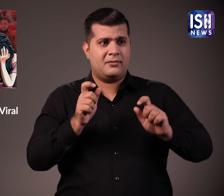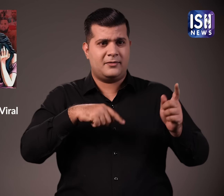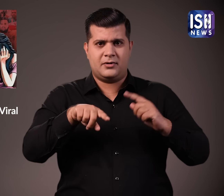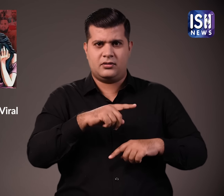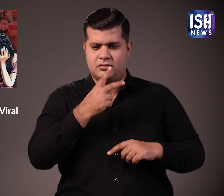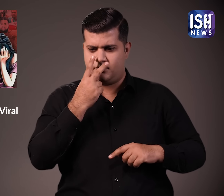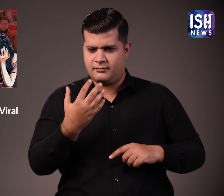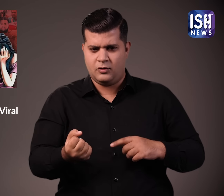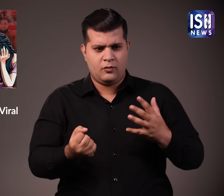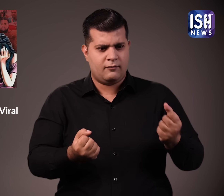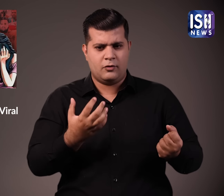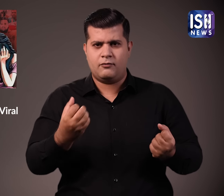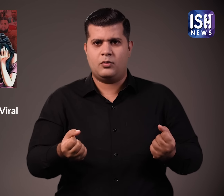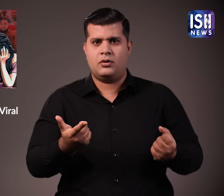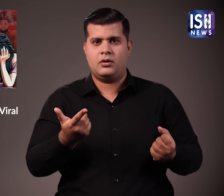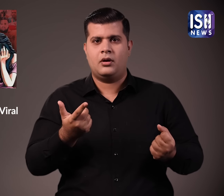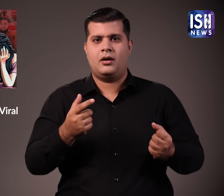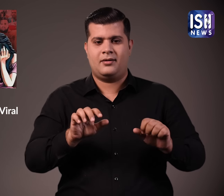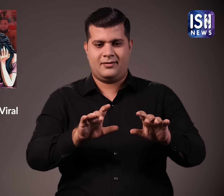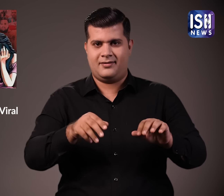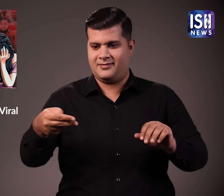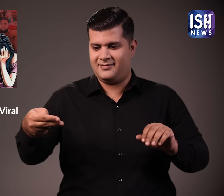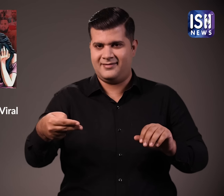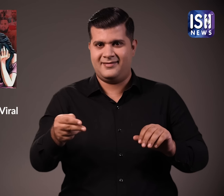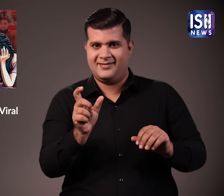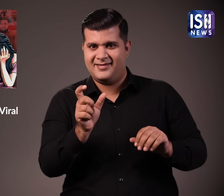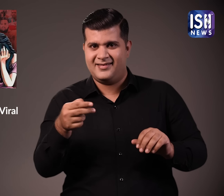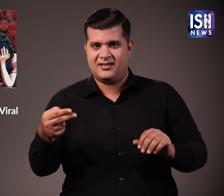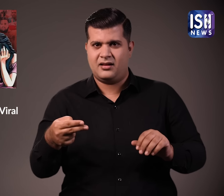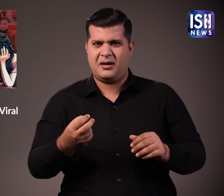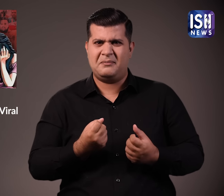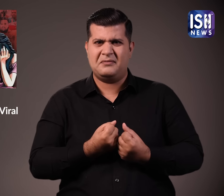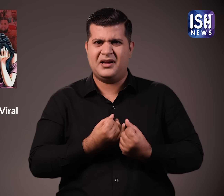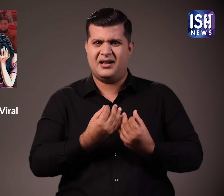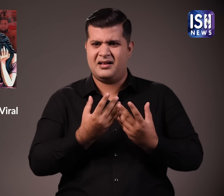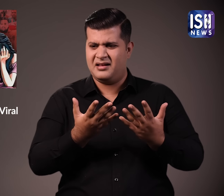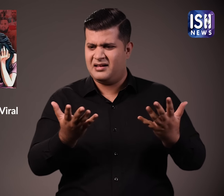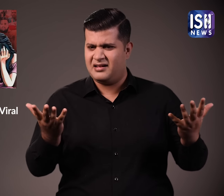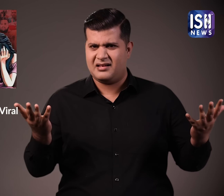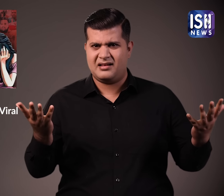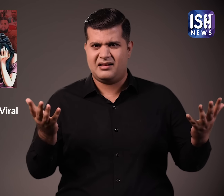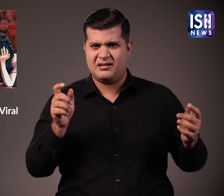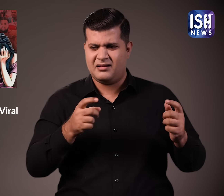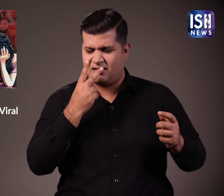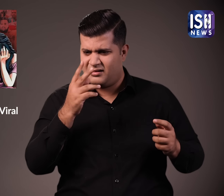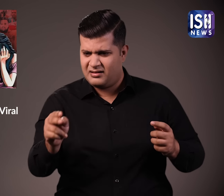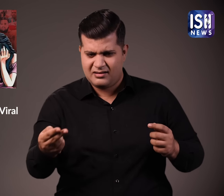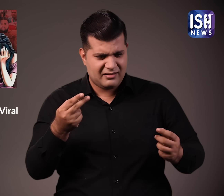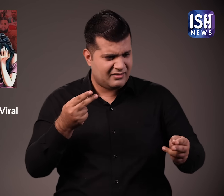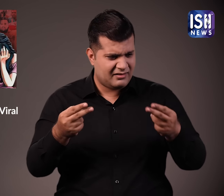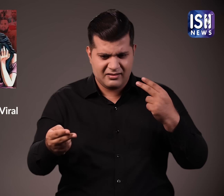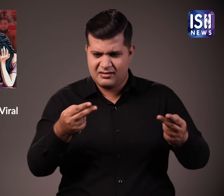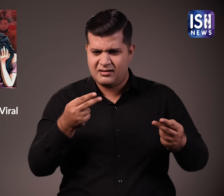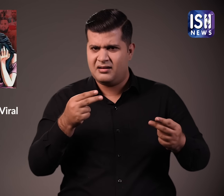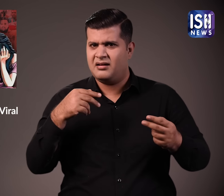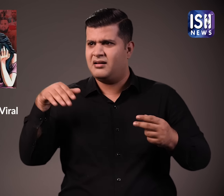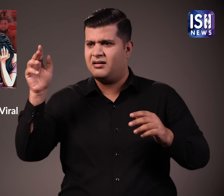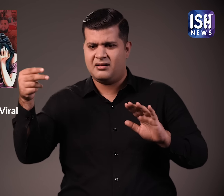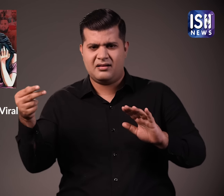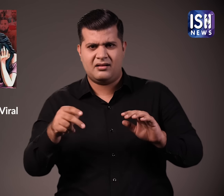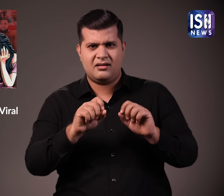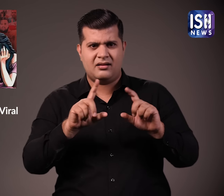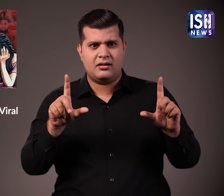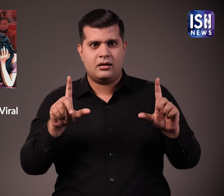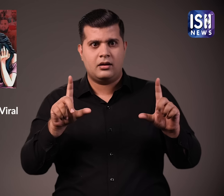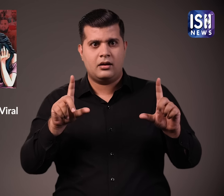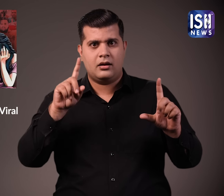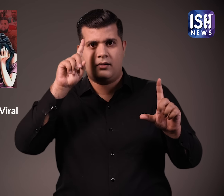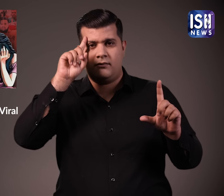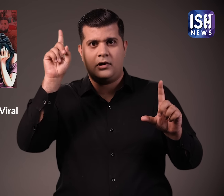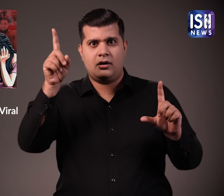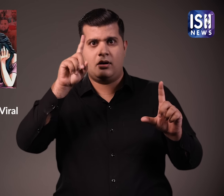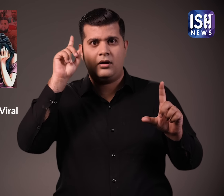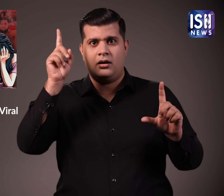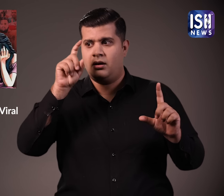Thousands of pen drives were found which contained unbelievable shocking content.